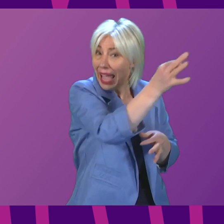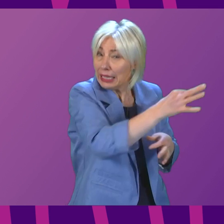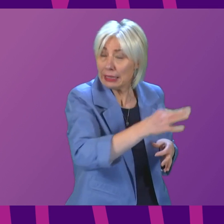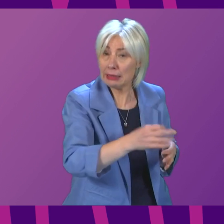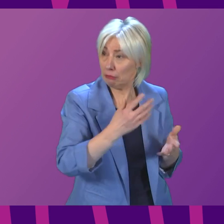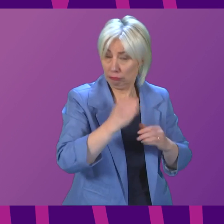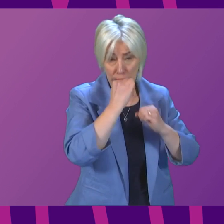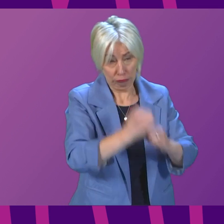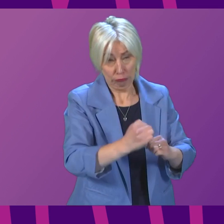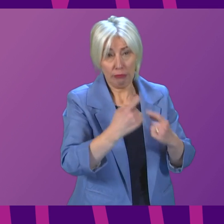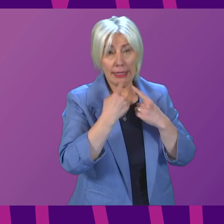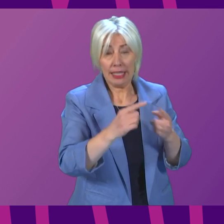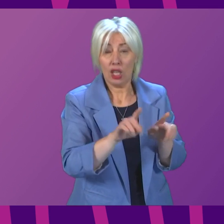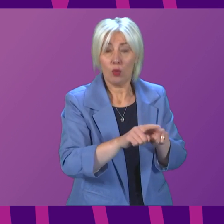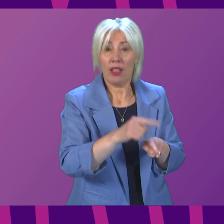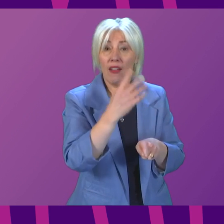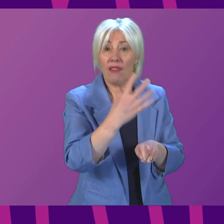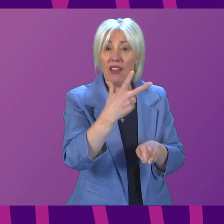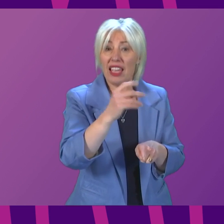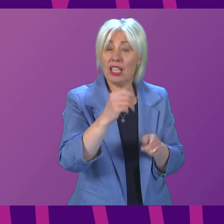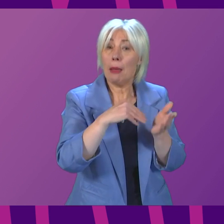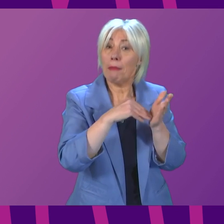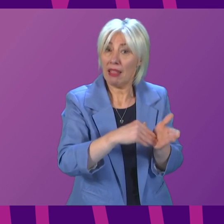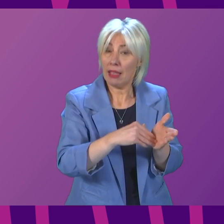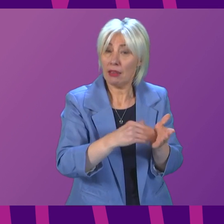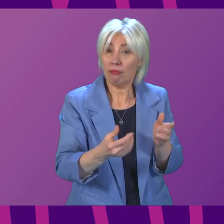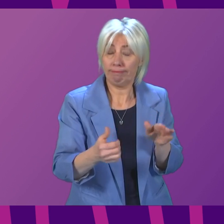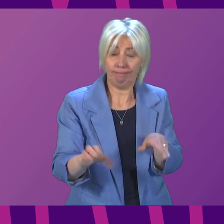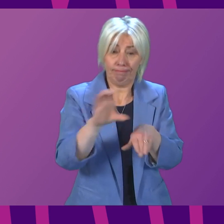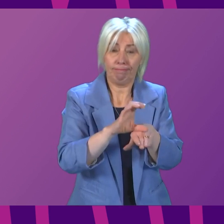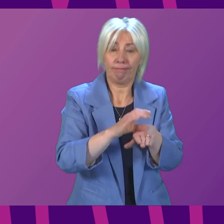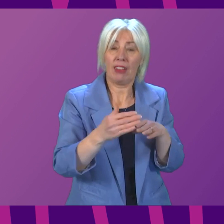referred, of £580 million as part of the infrastructure investment plan.